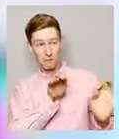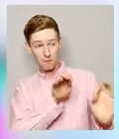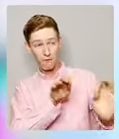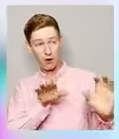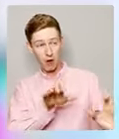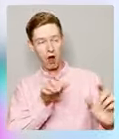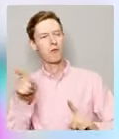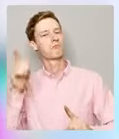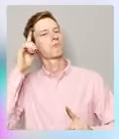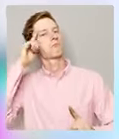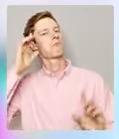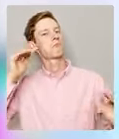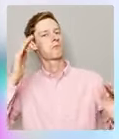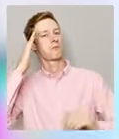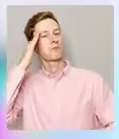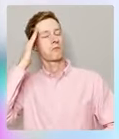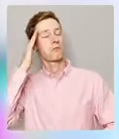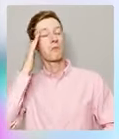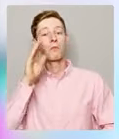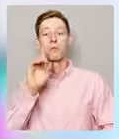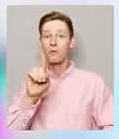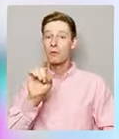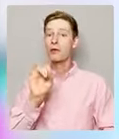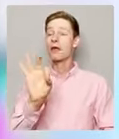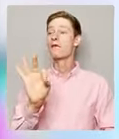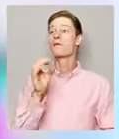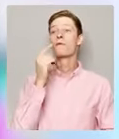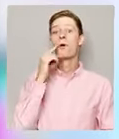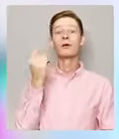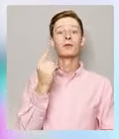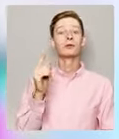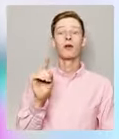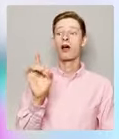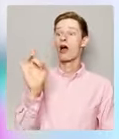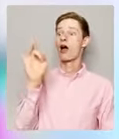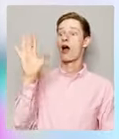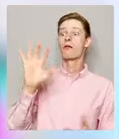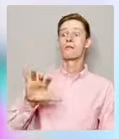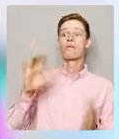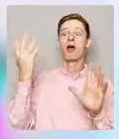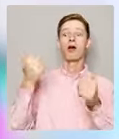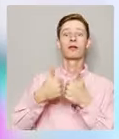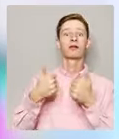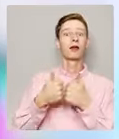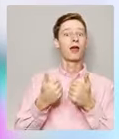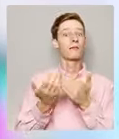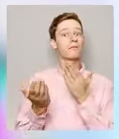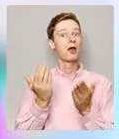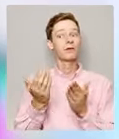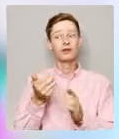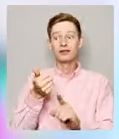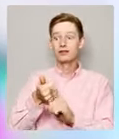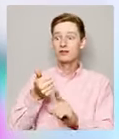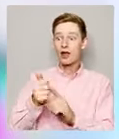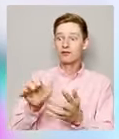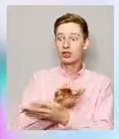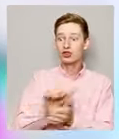If a particular action is detrimental, such as a spaceship self-destruct button or a UI element that ends the session,